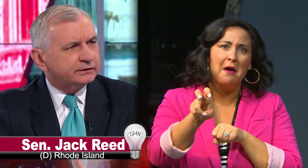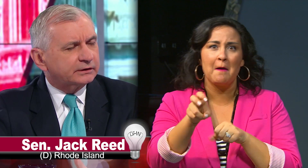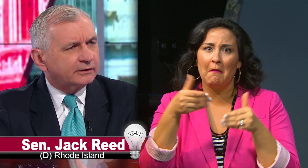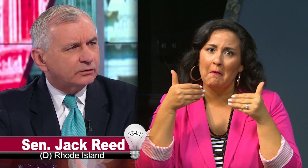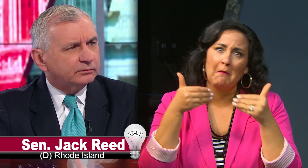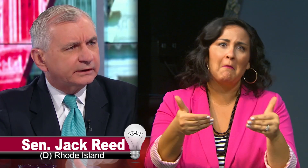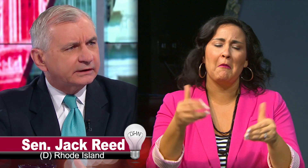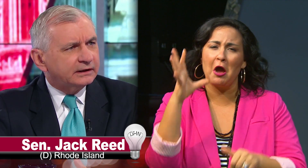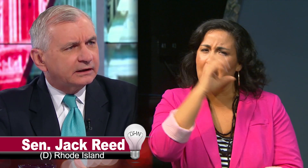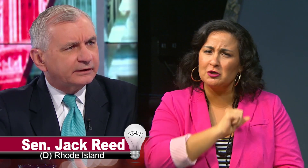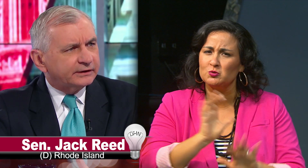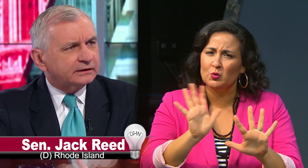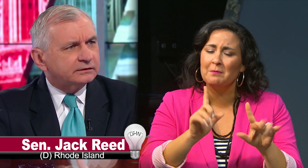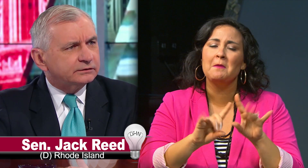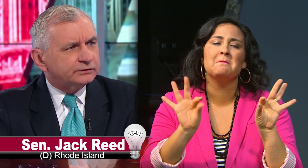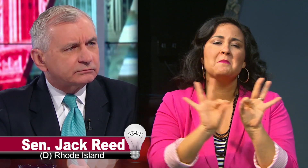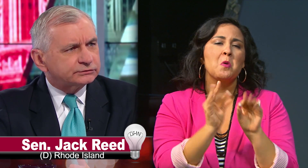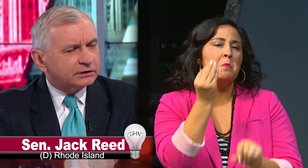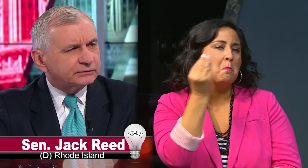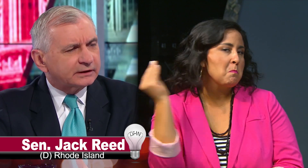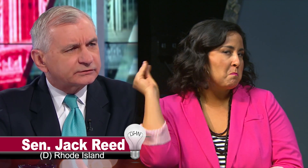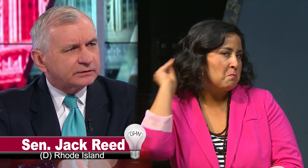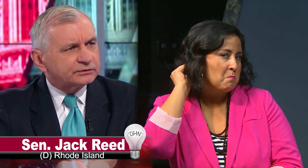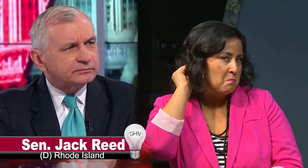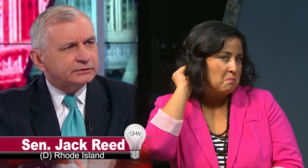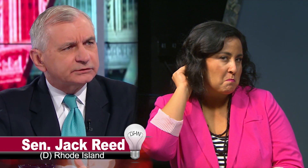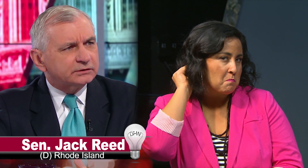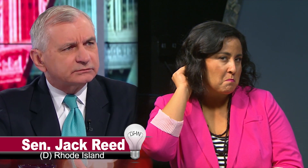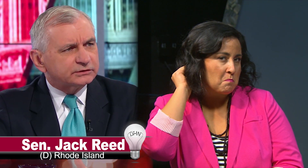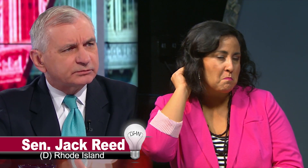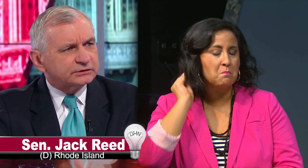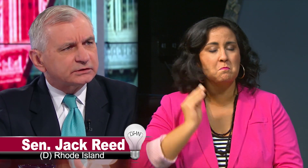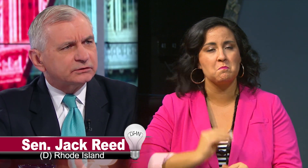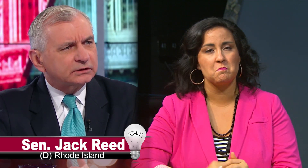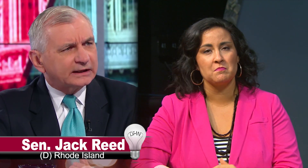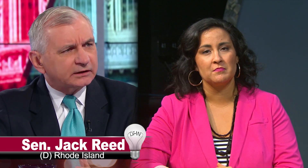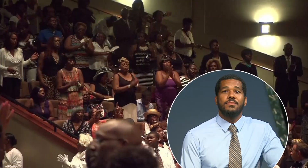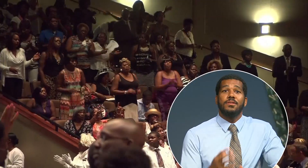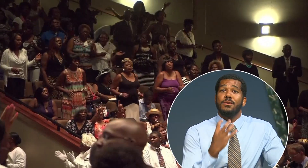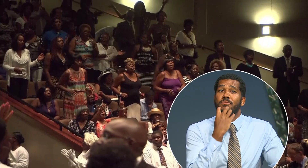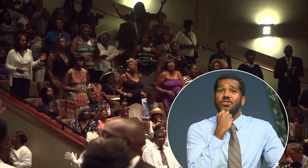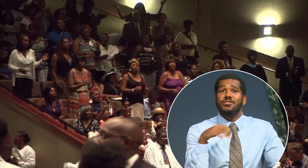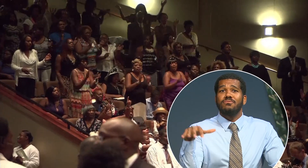homeland. I think you don't jump to that assumption but you don't dismiss it.”